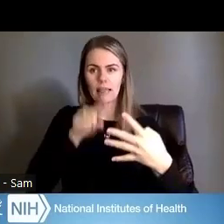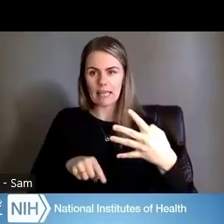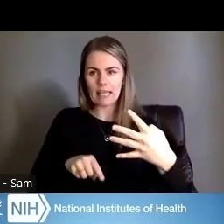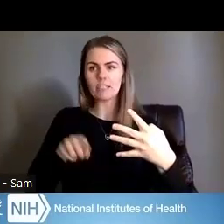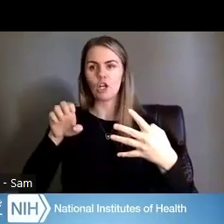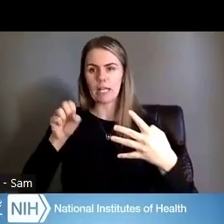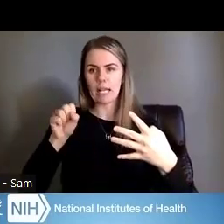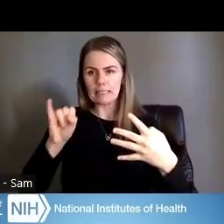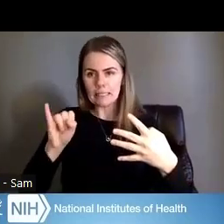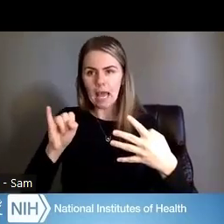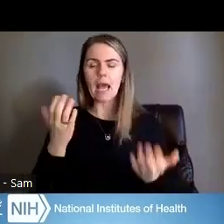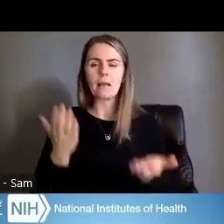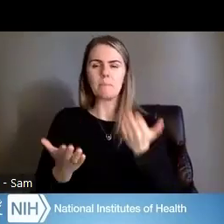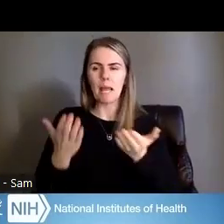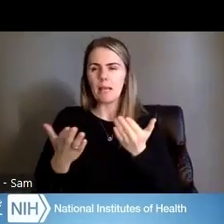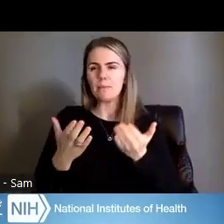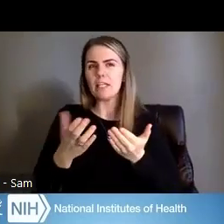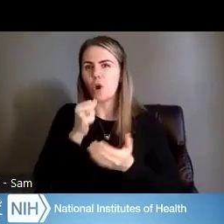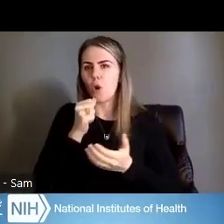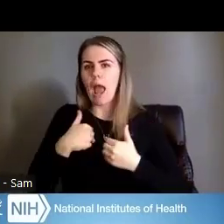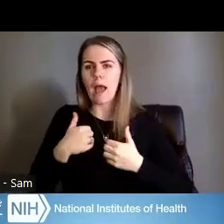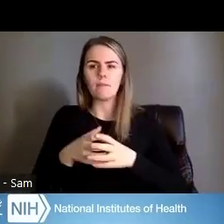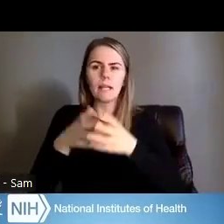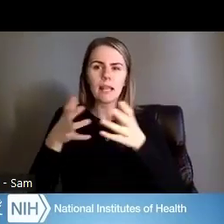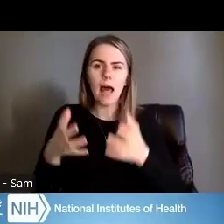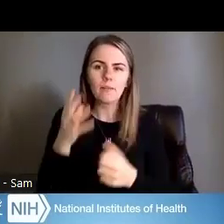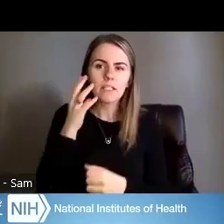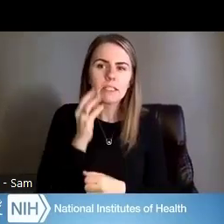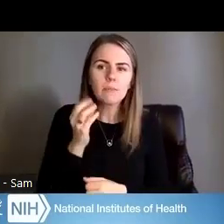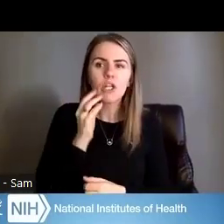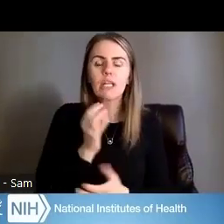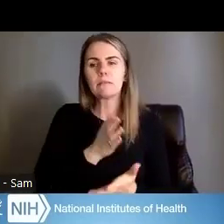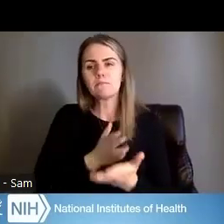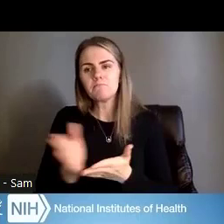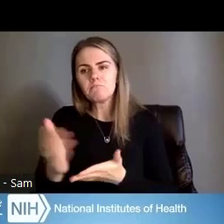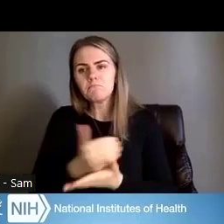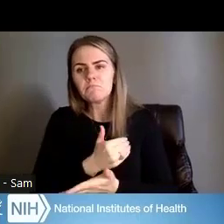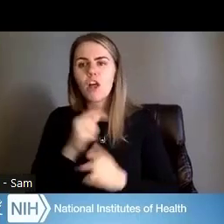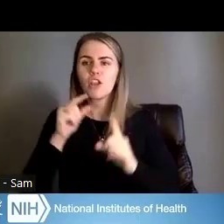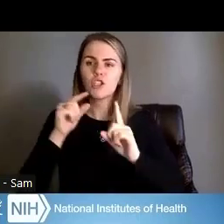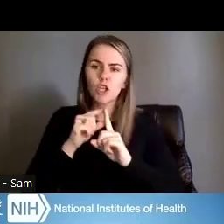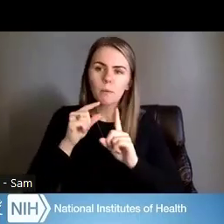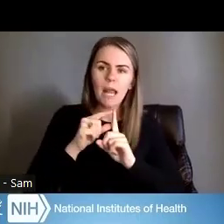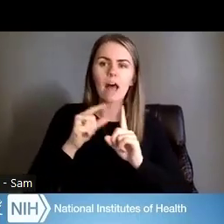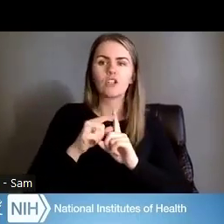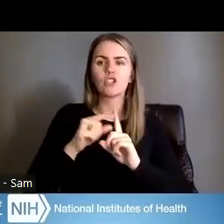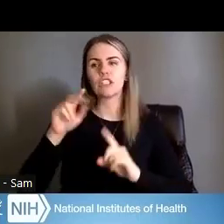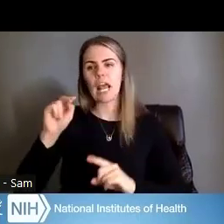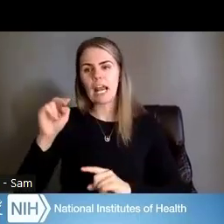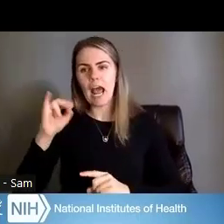and be as well-versed in the lingo of NIH and the way that applications are written